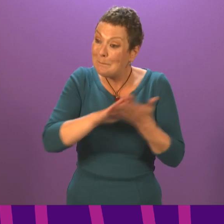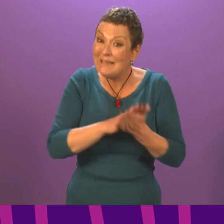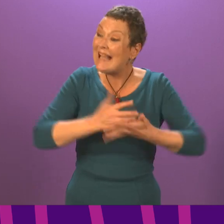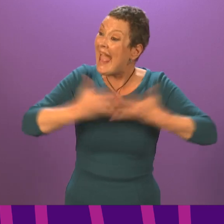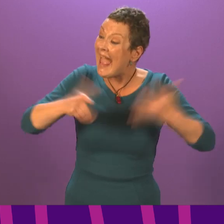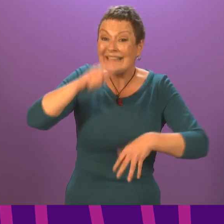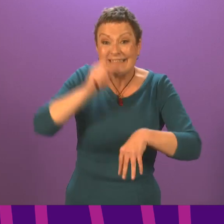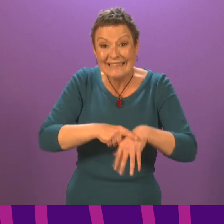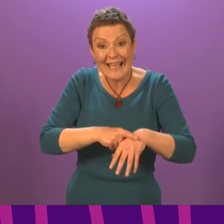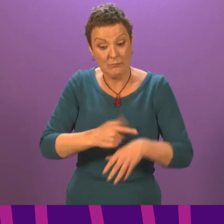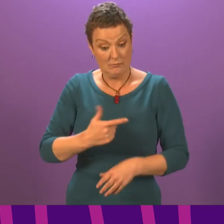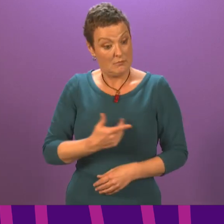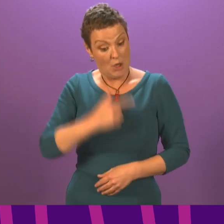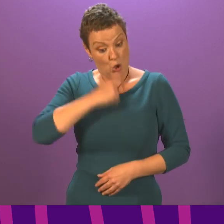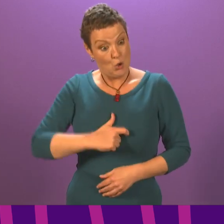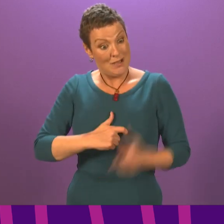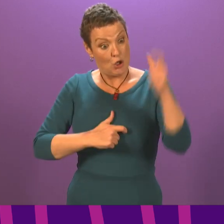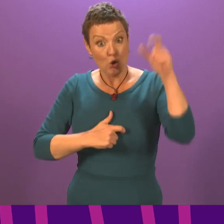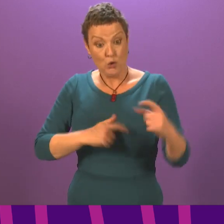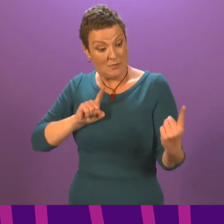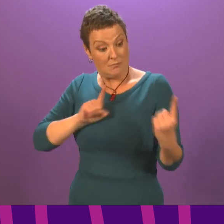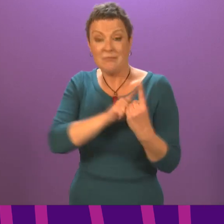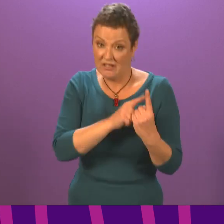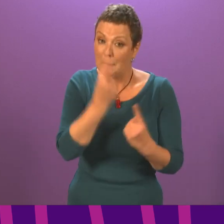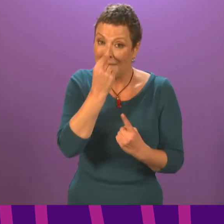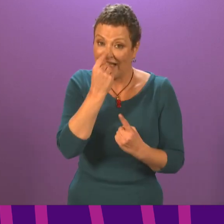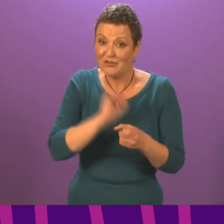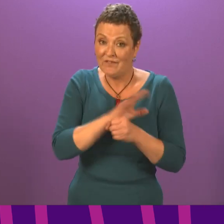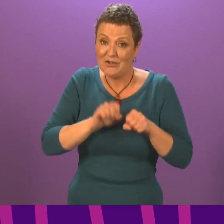is why we think carefully—and will continue to do so—about the decisions.